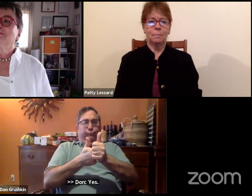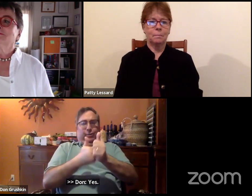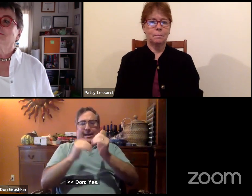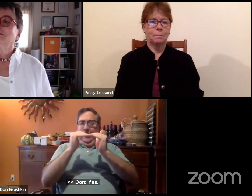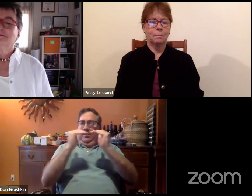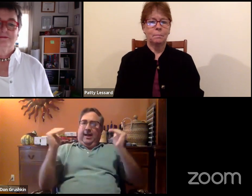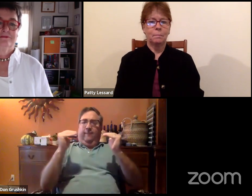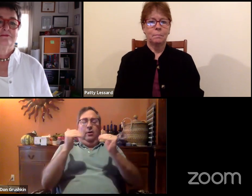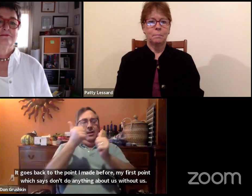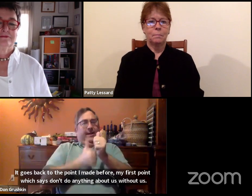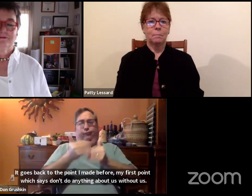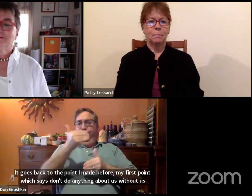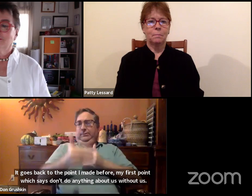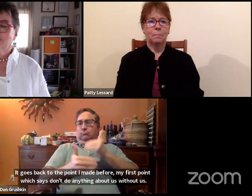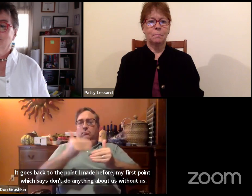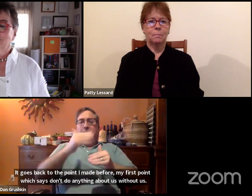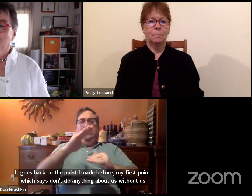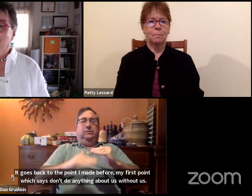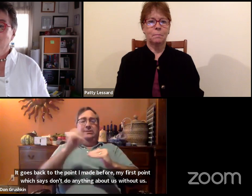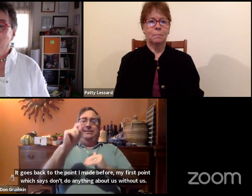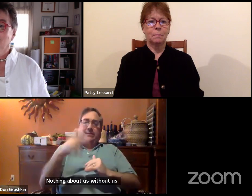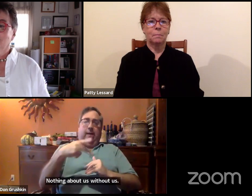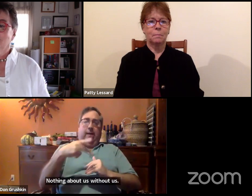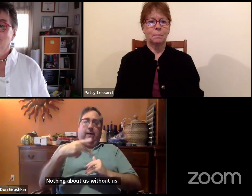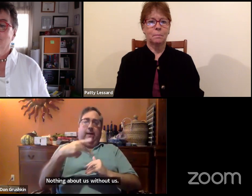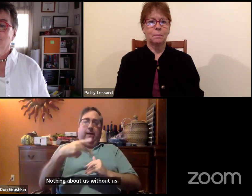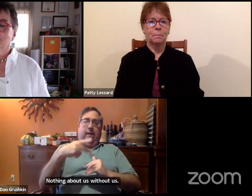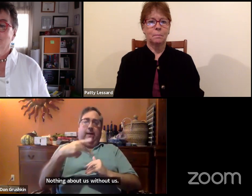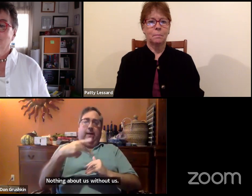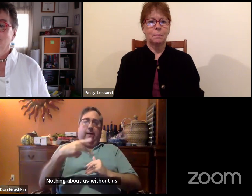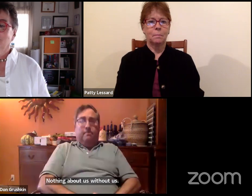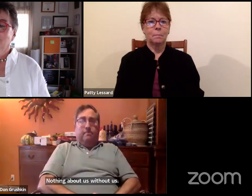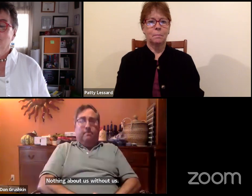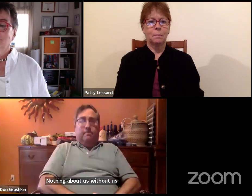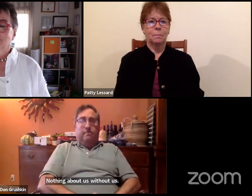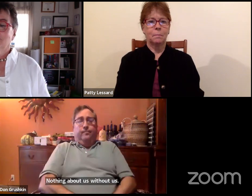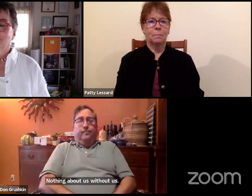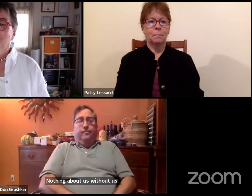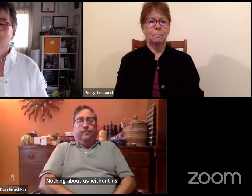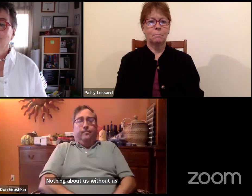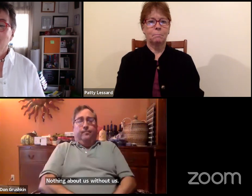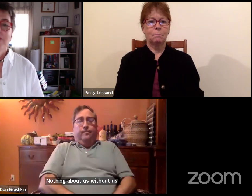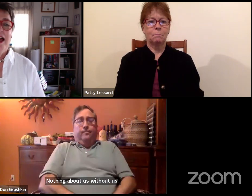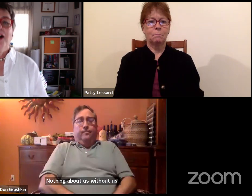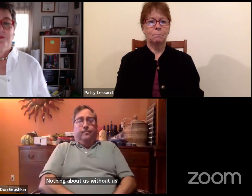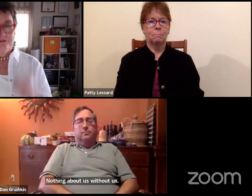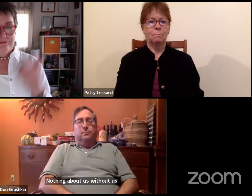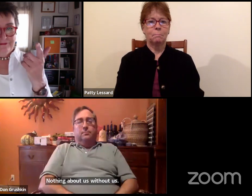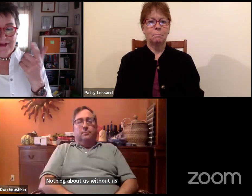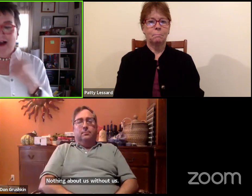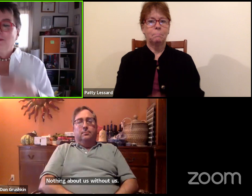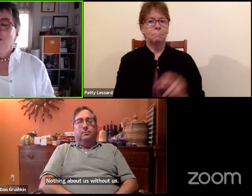It goes back to the point I made before, my first point which says don't do anything about us without us.